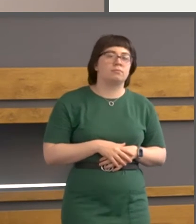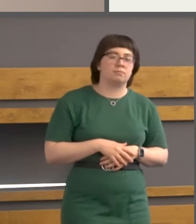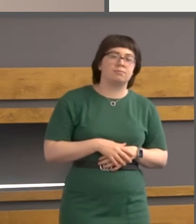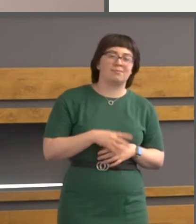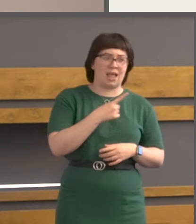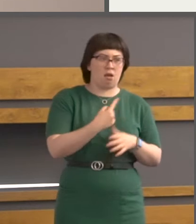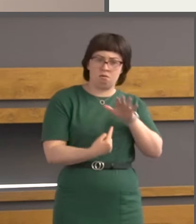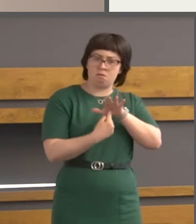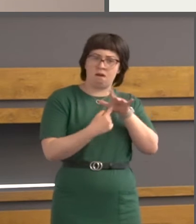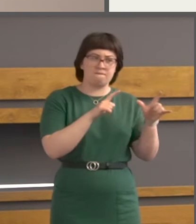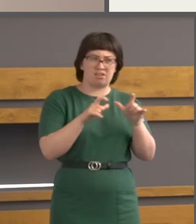They're not just from the past.